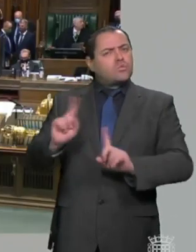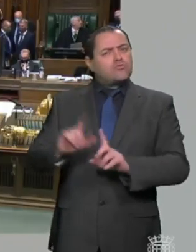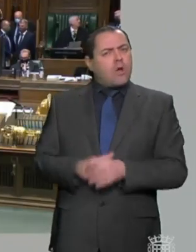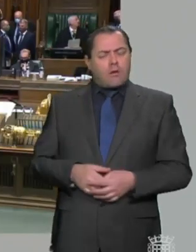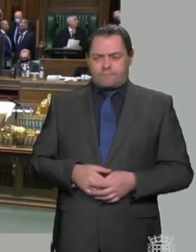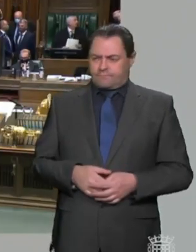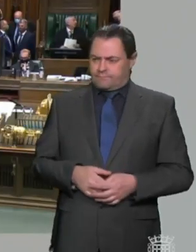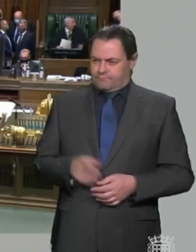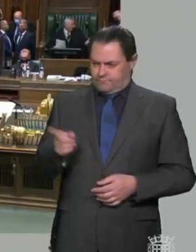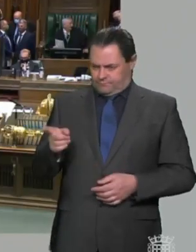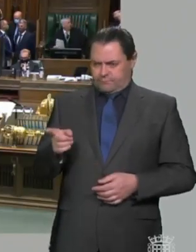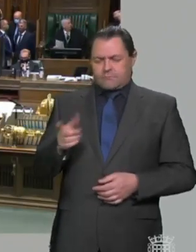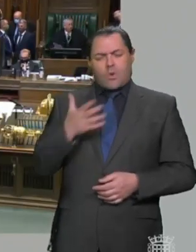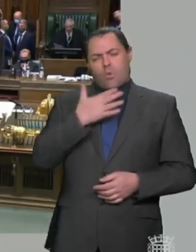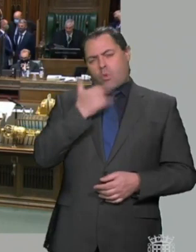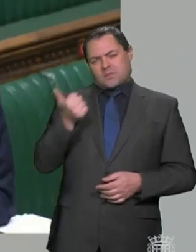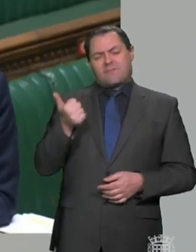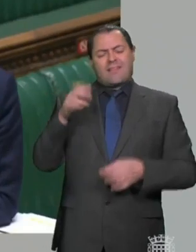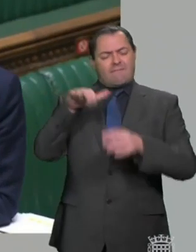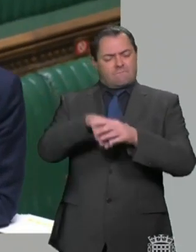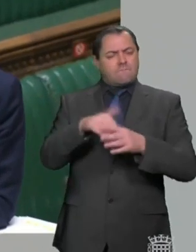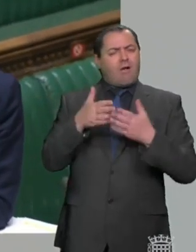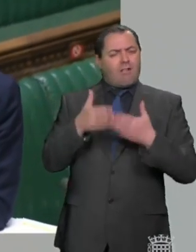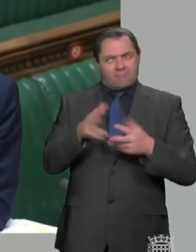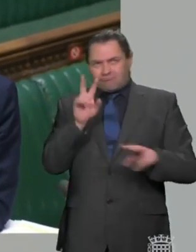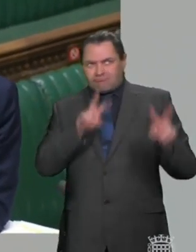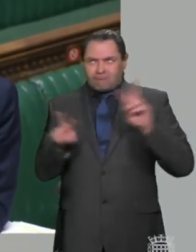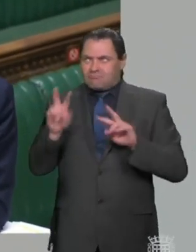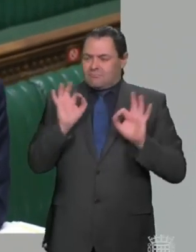It was fantastic to be on board the HMS Queen Elizabeth, which is a vessel longer than the